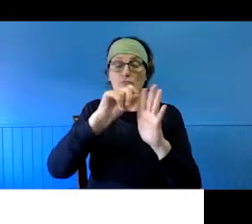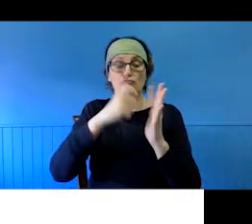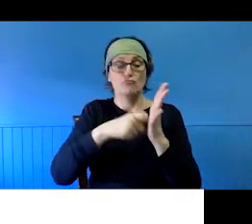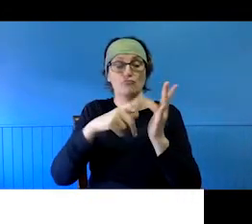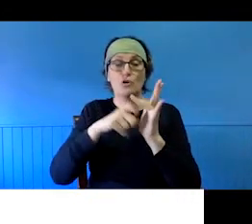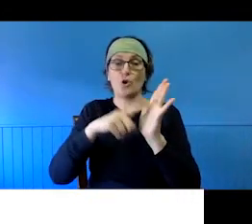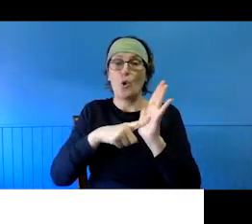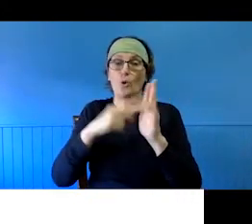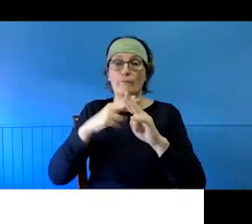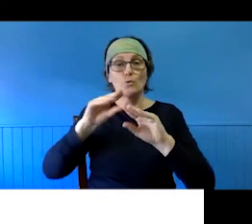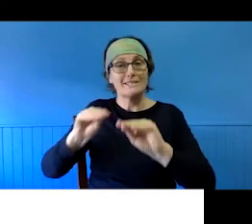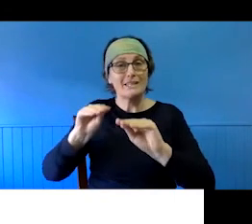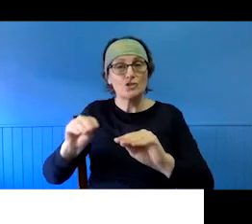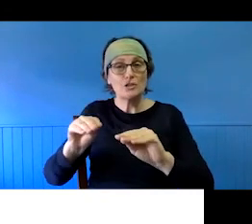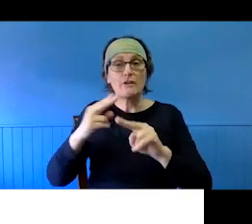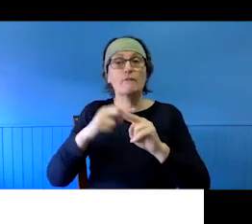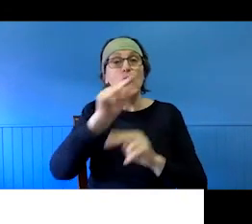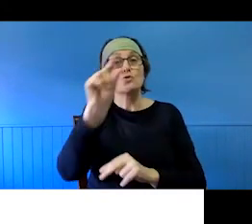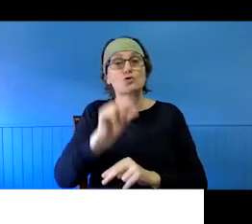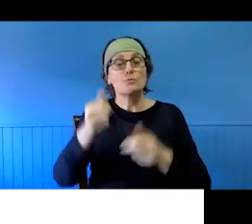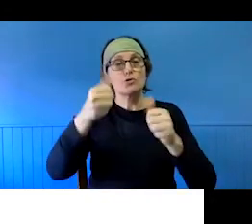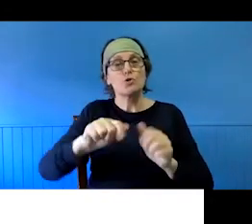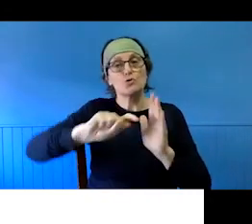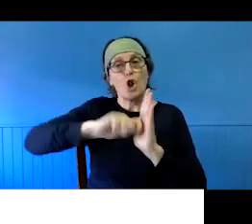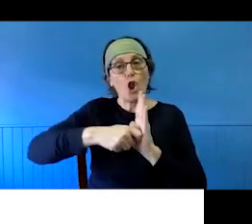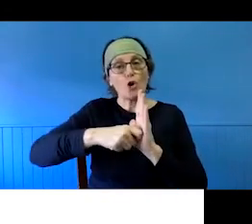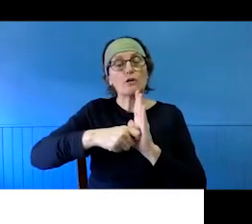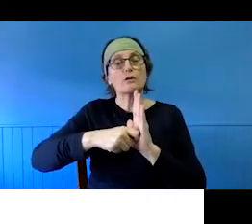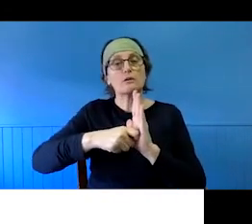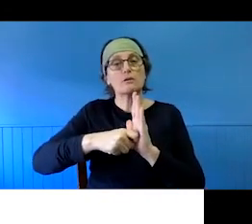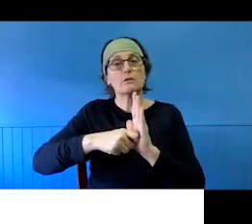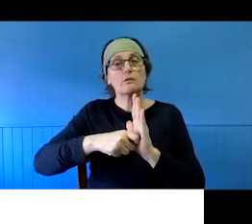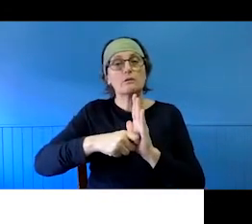Use the lock room function on Zoom so you didn't be Zoom-bombed